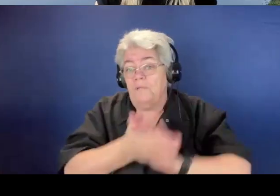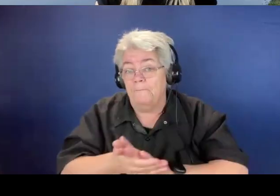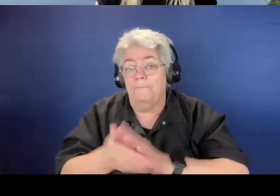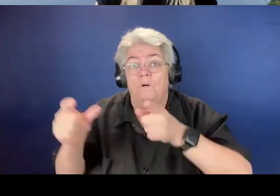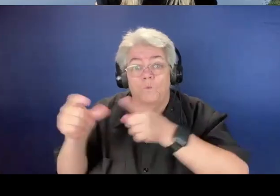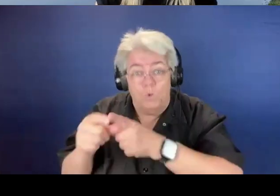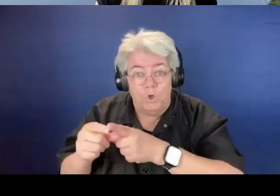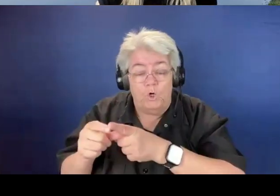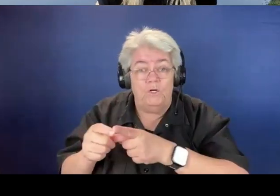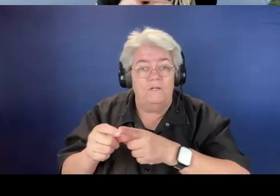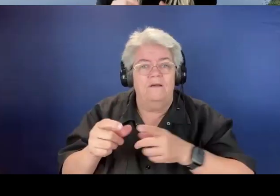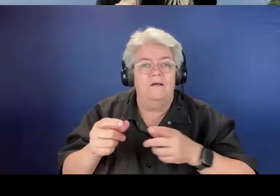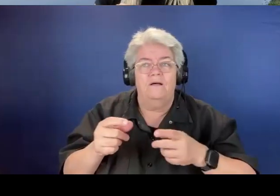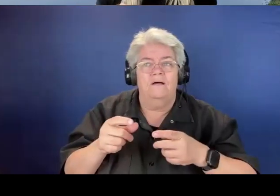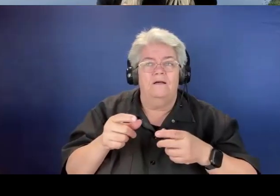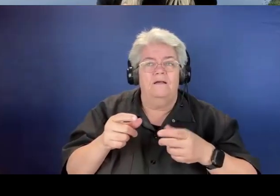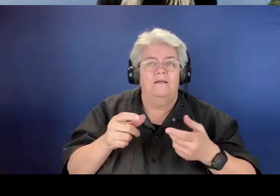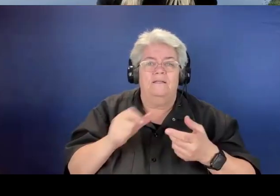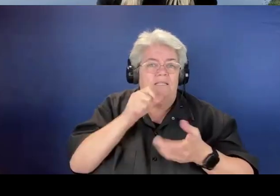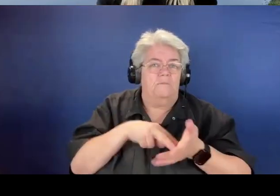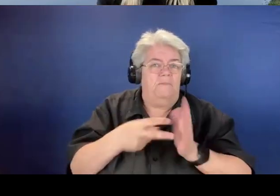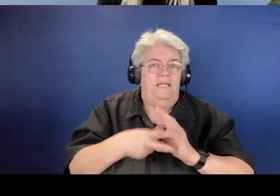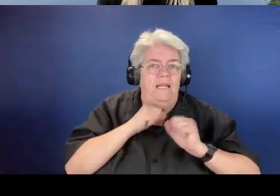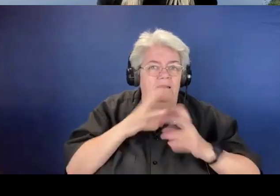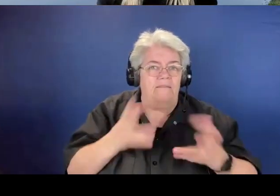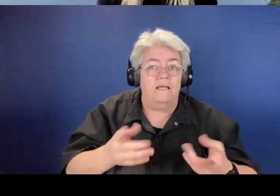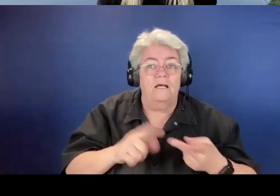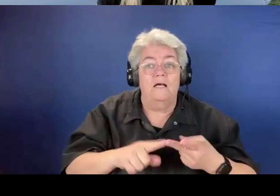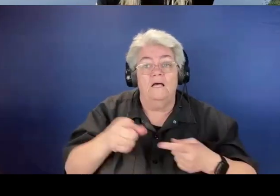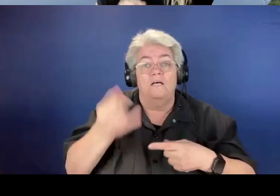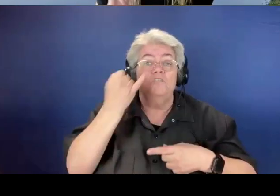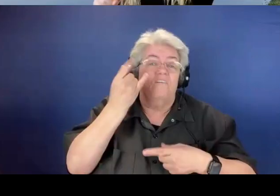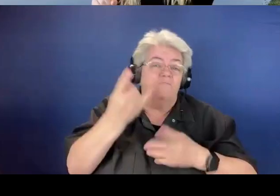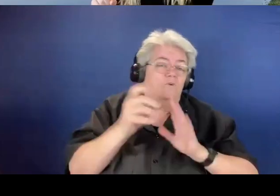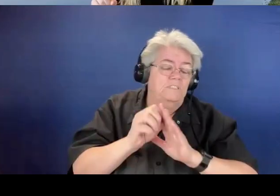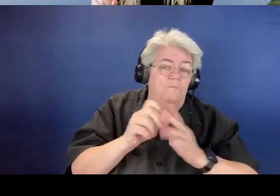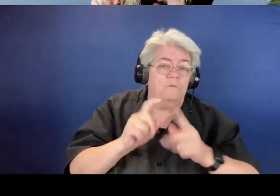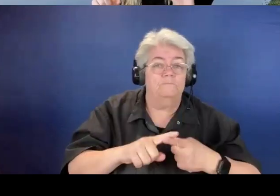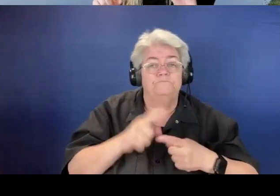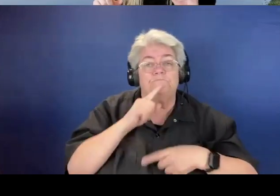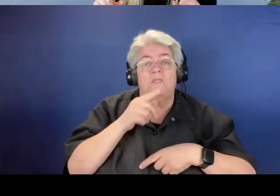So, for example, if the task at hand was to identify between a one syllable and a